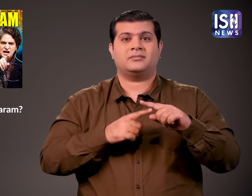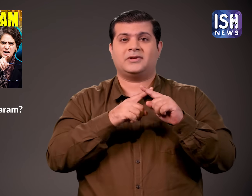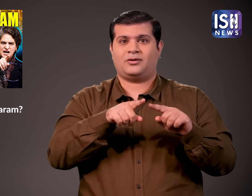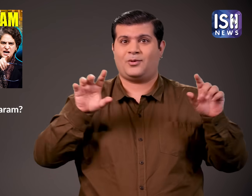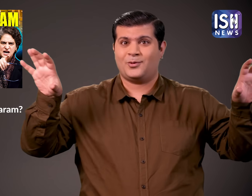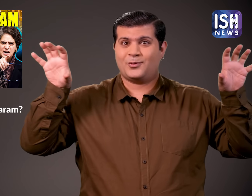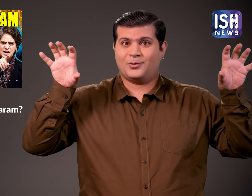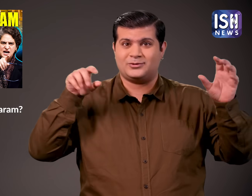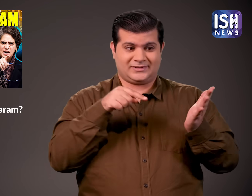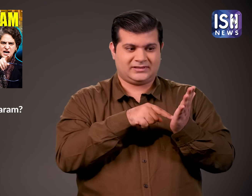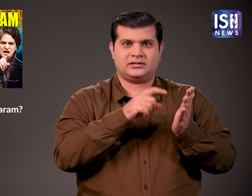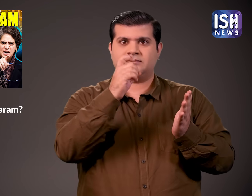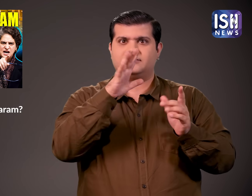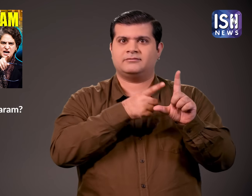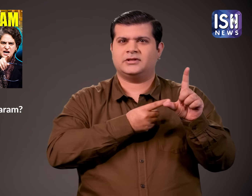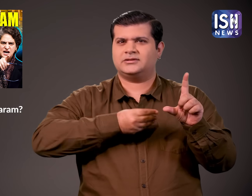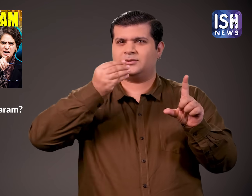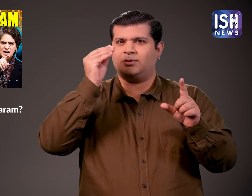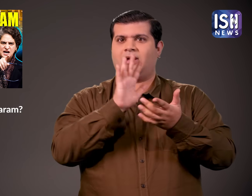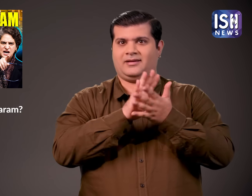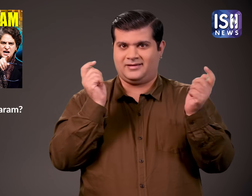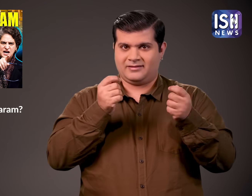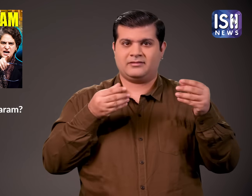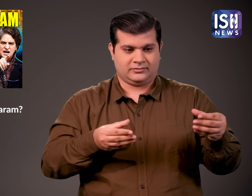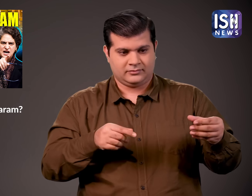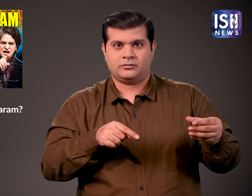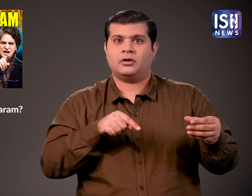He added that even during the discussion on the 75th anniversary of the Constitution,